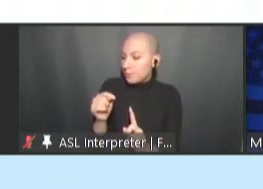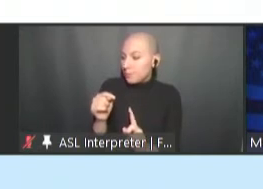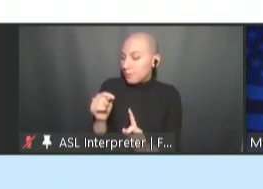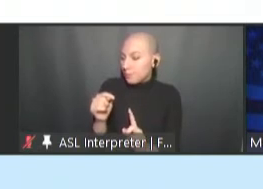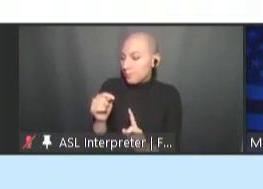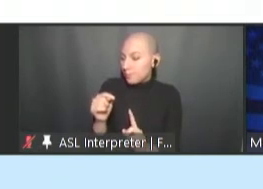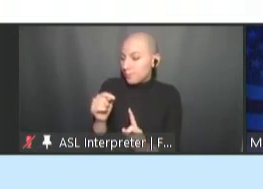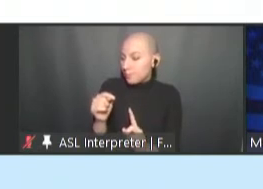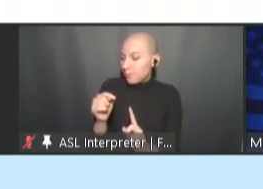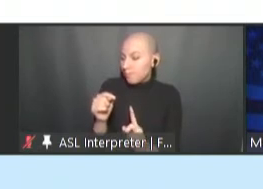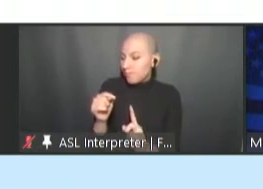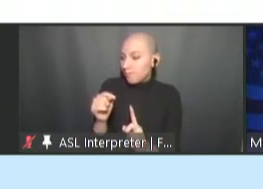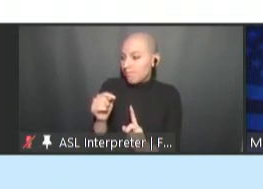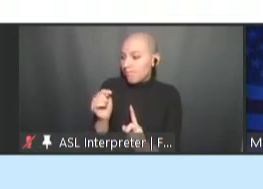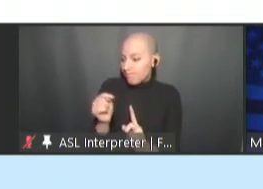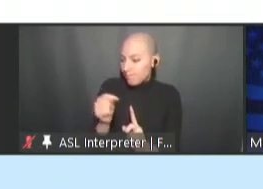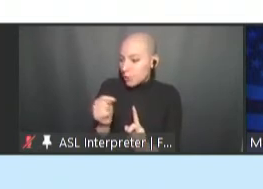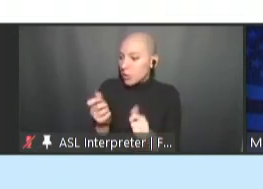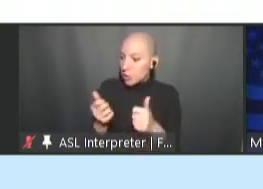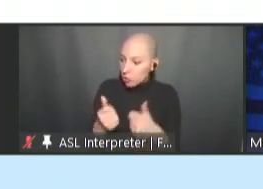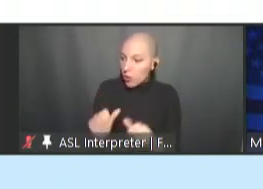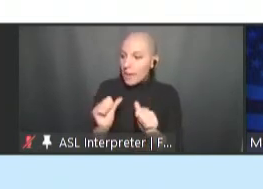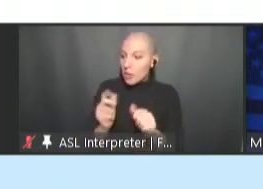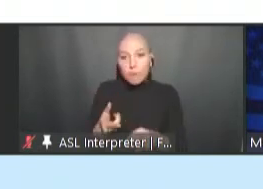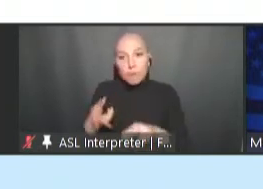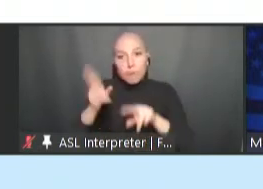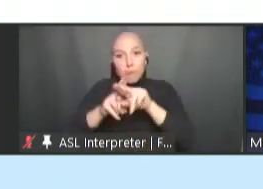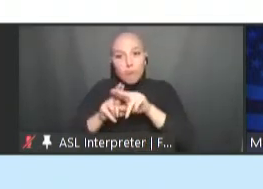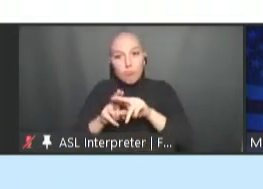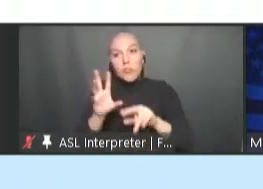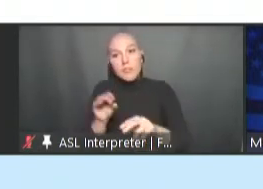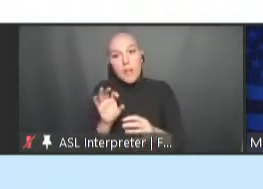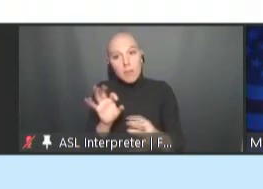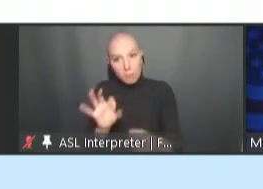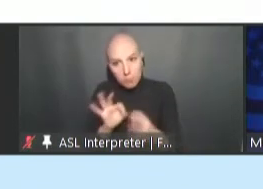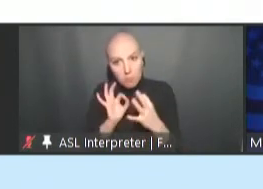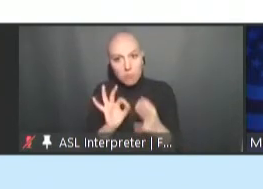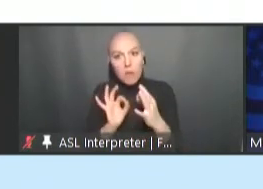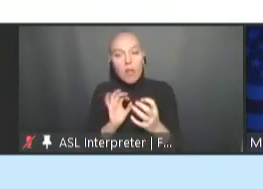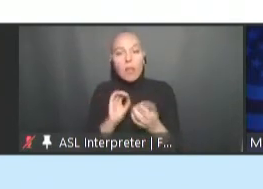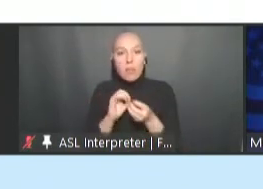increase in optimizing the number of Americans vaccinated. So,